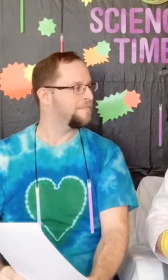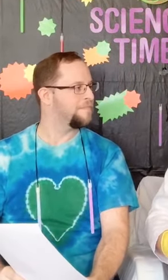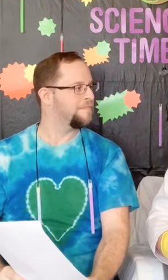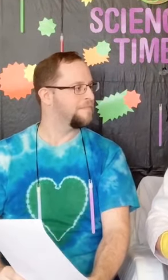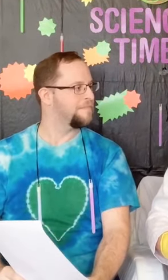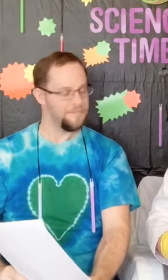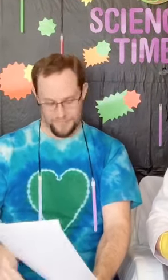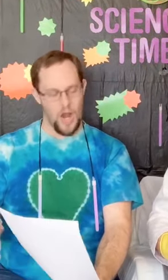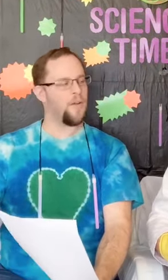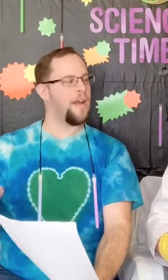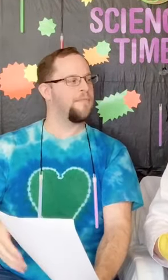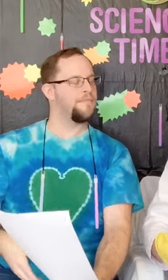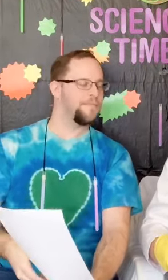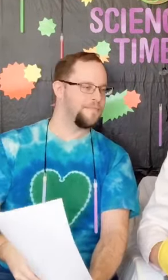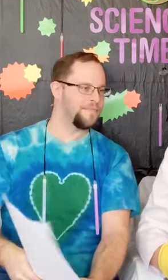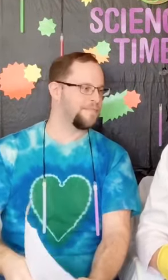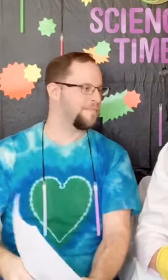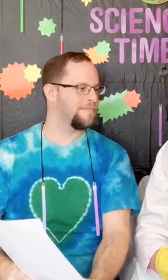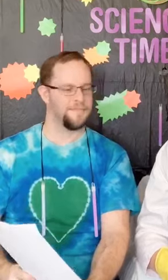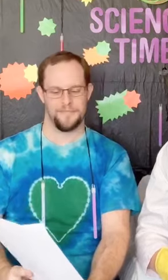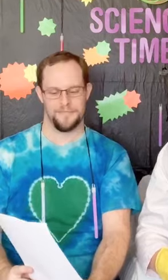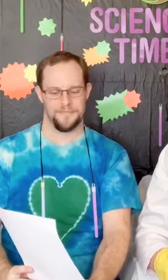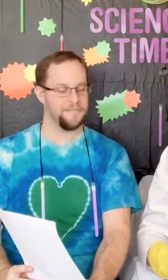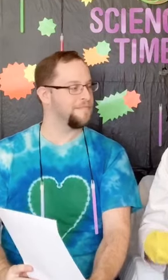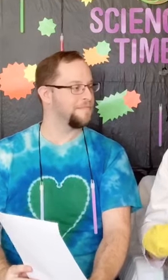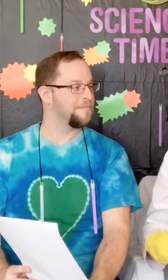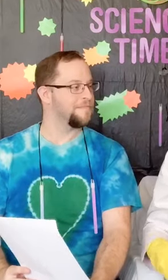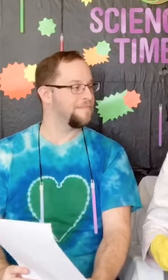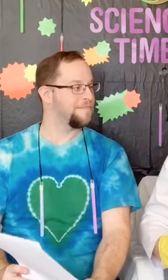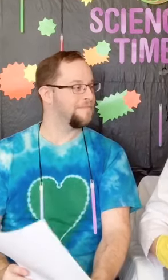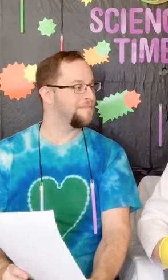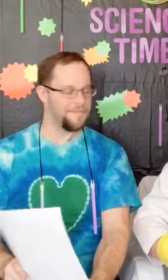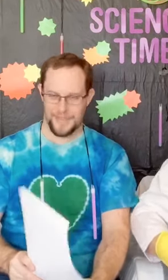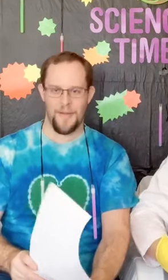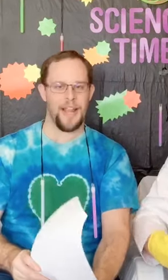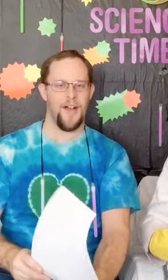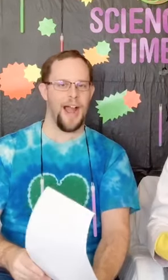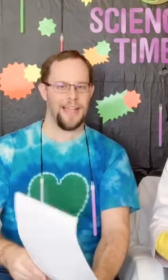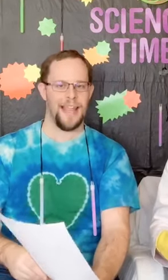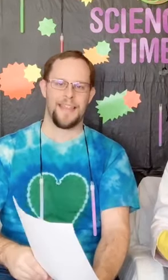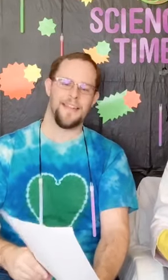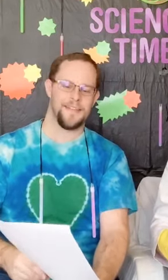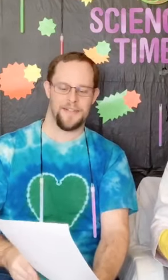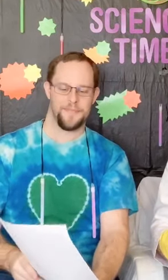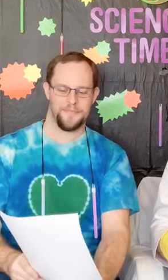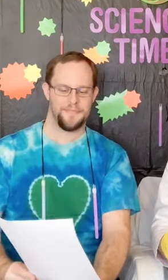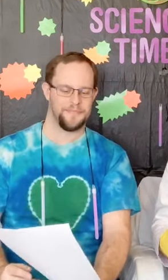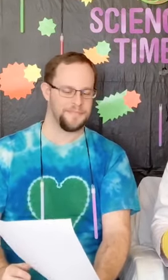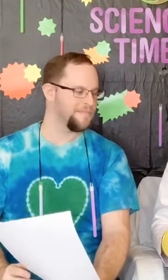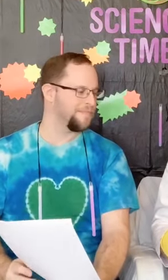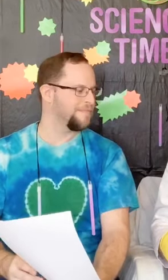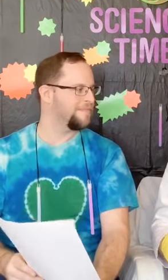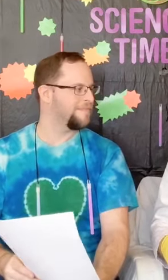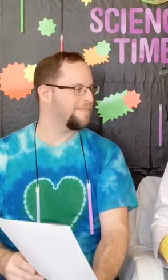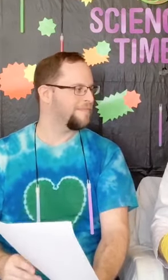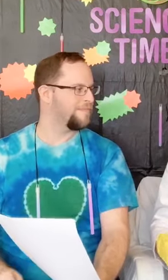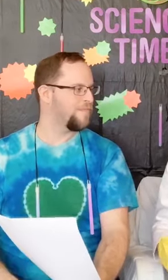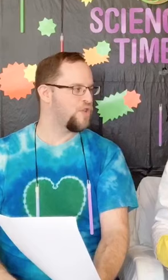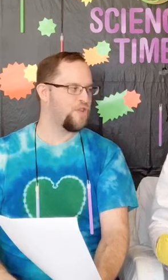to a germ. AARON: Okay. CALI: And since we were talking about finding cure, I thought it worked. Okay, there we go. I like this.